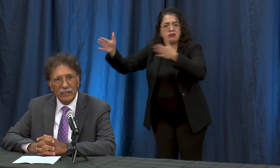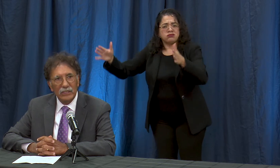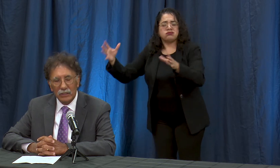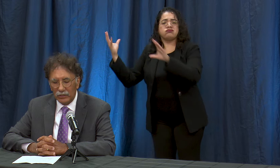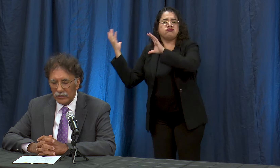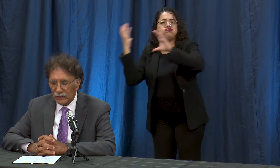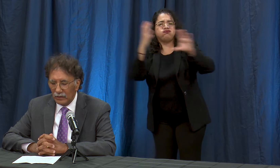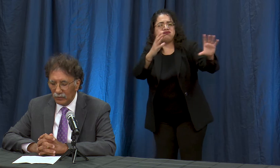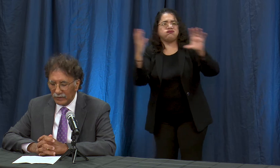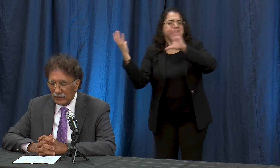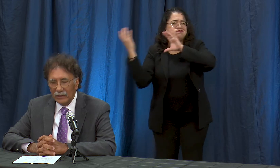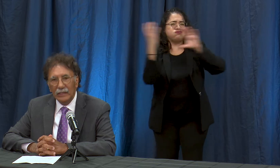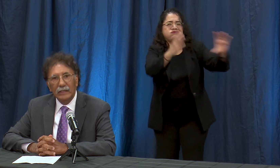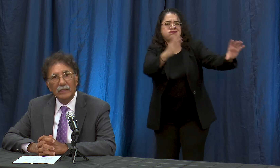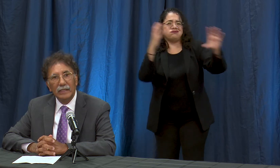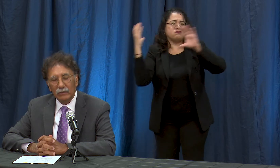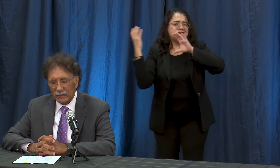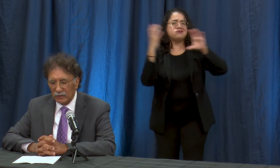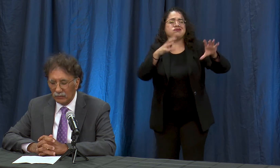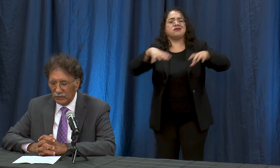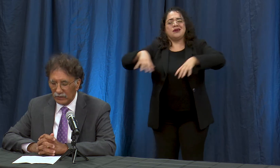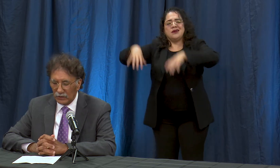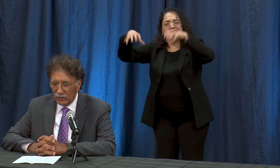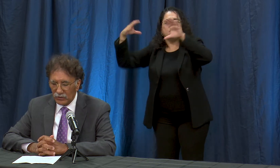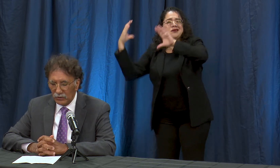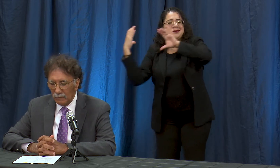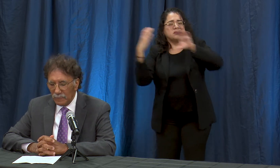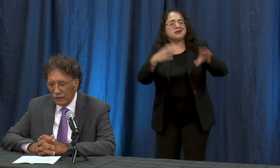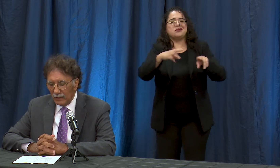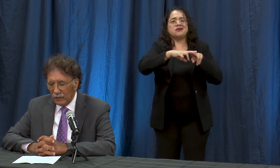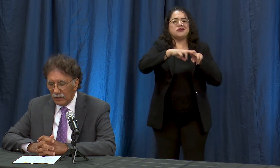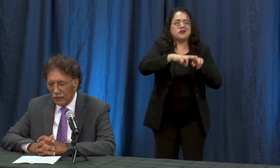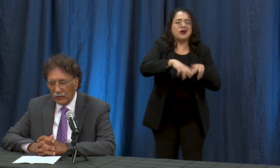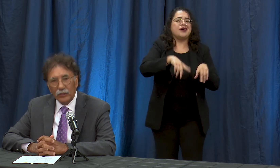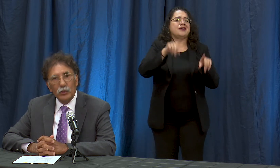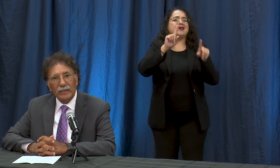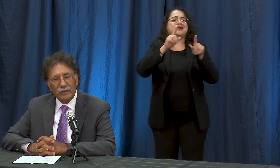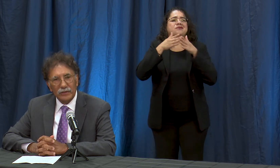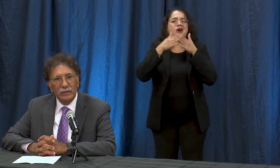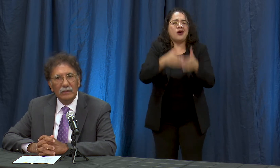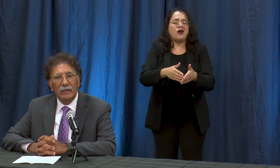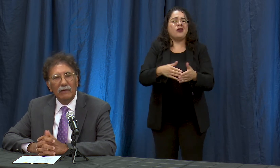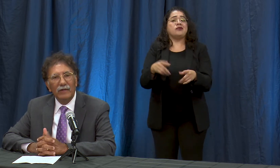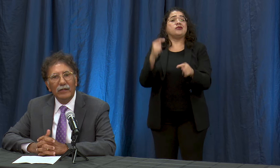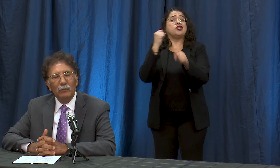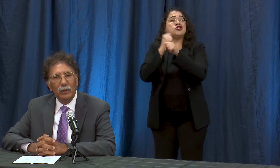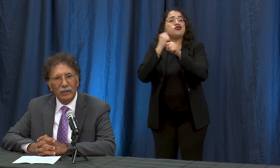nation's largest containerized complex, also the trucker's a vital part